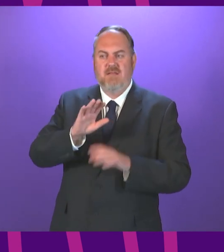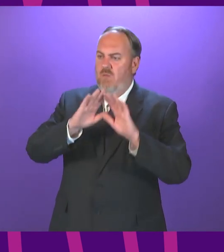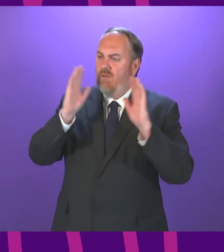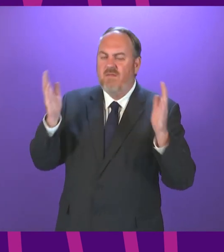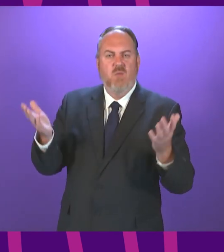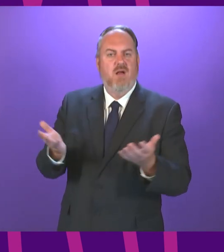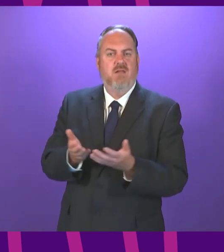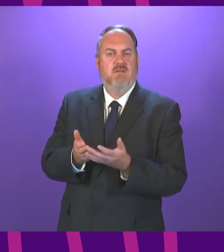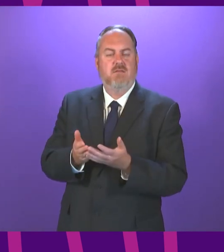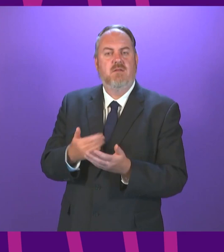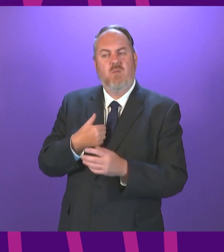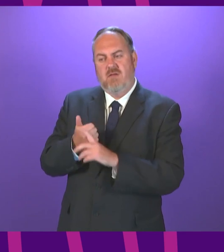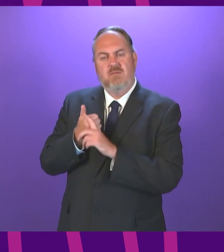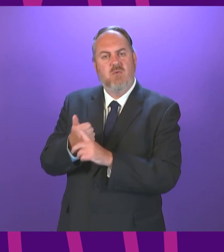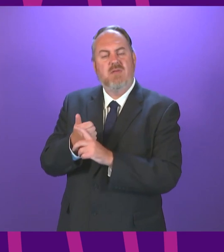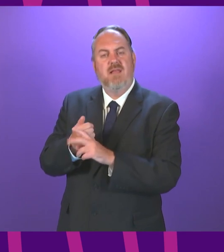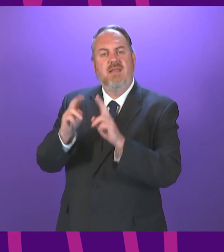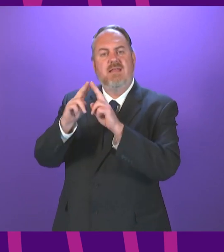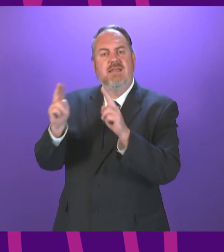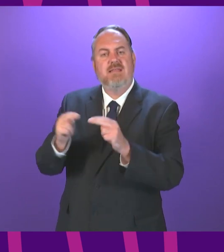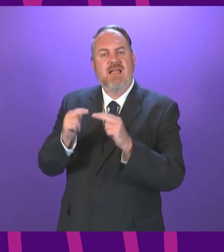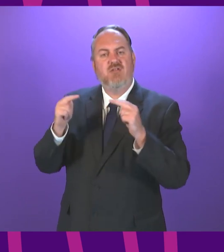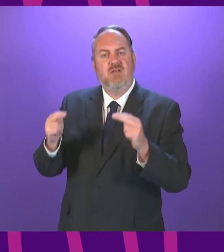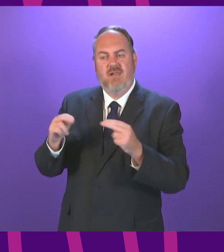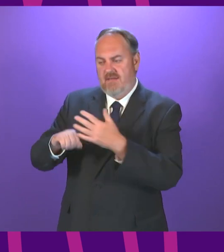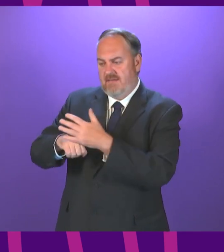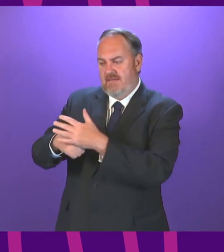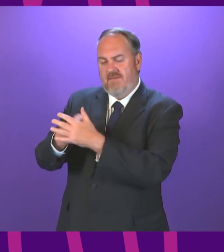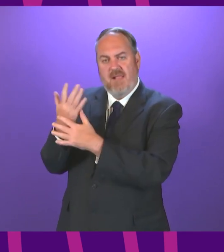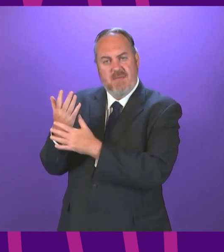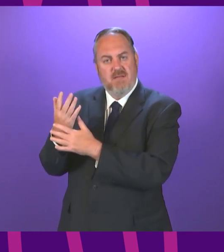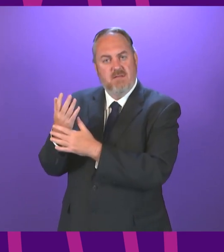to international development once the pandemic had struck, we designated a